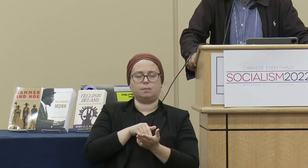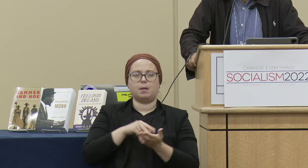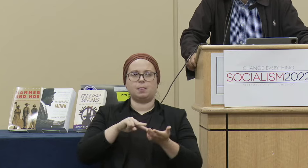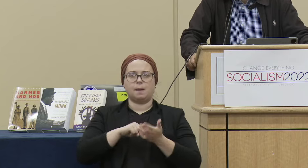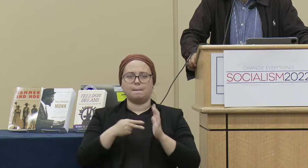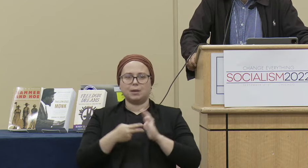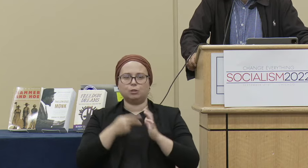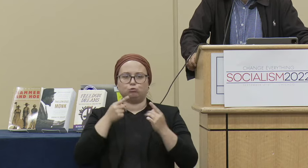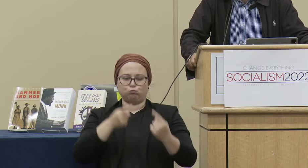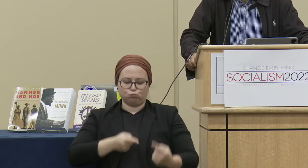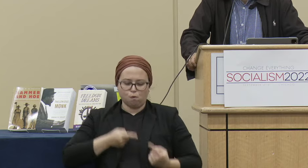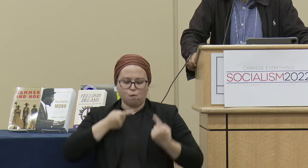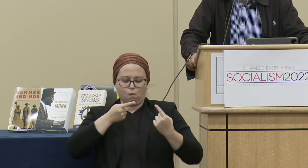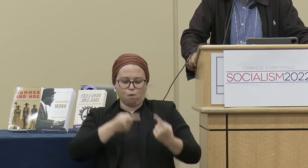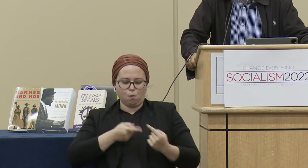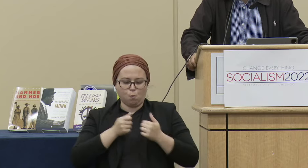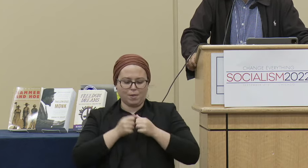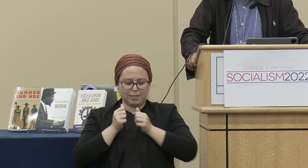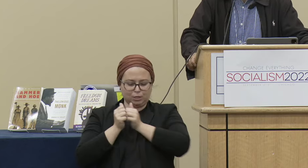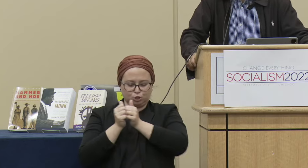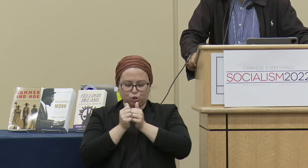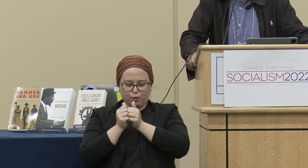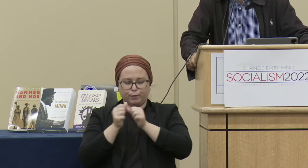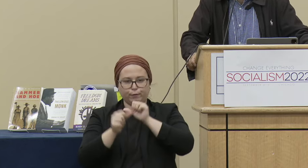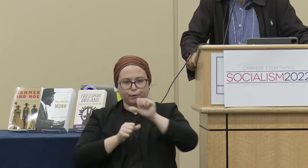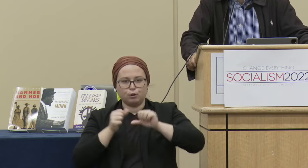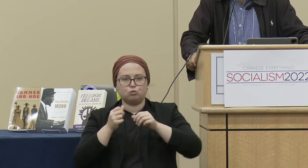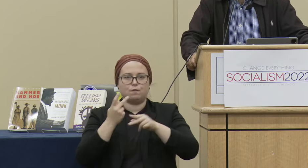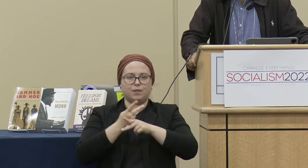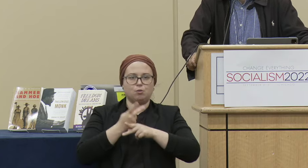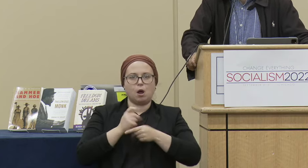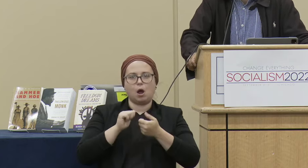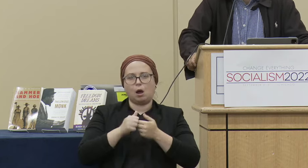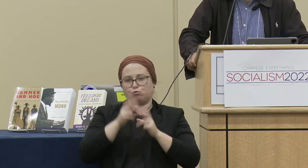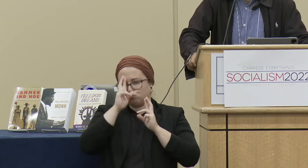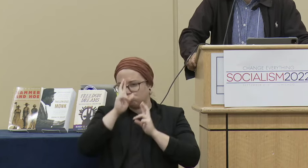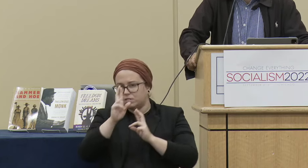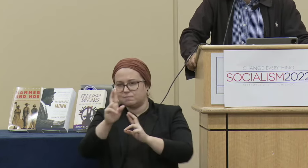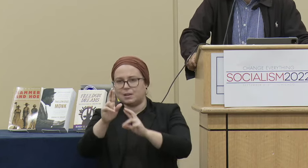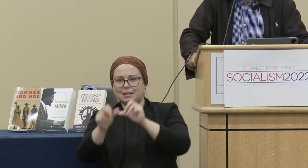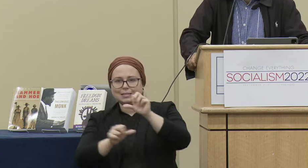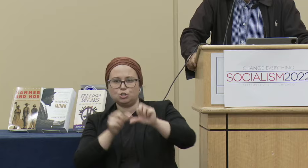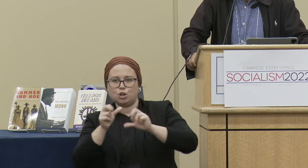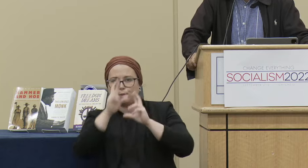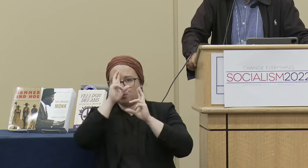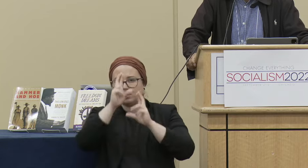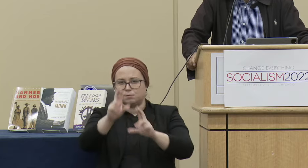like you talked about earlier the old democratic centralism. That is to say that you struggle with each other to